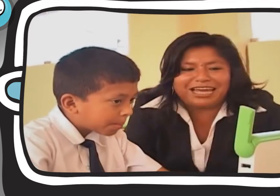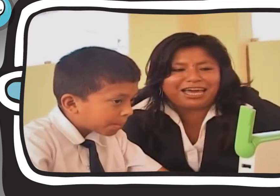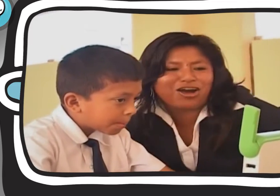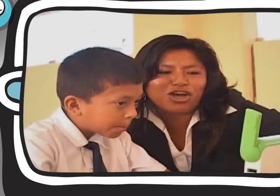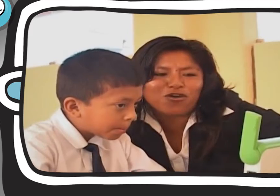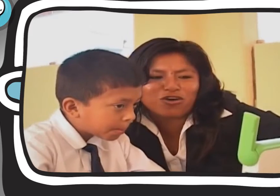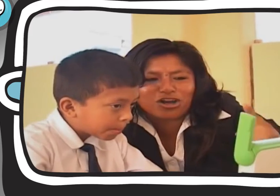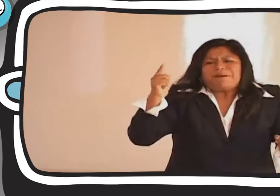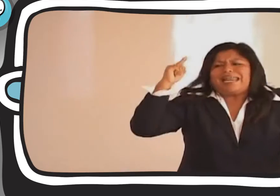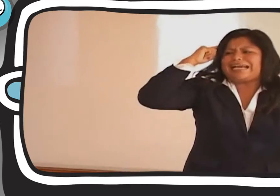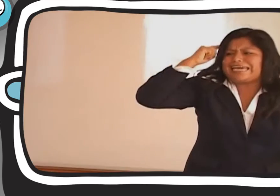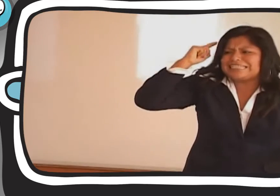Choose a color